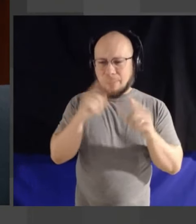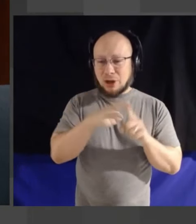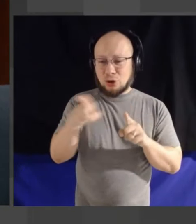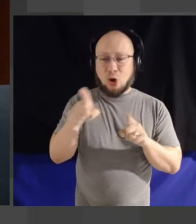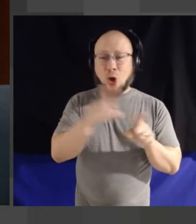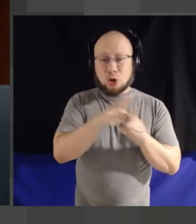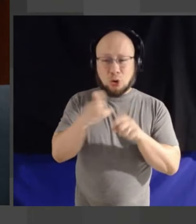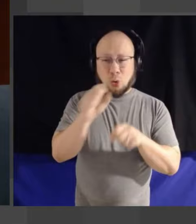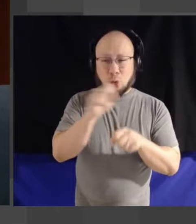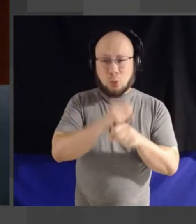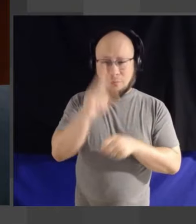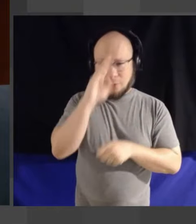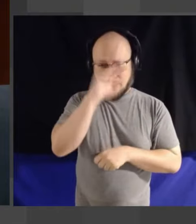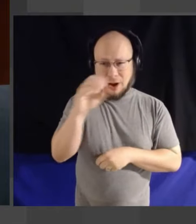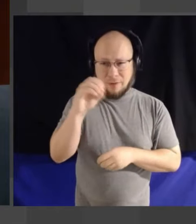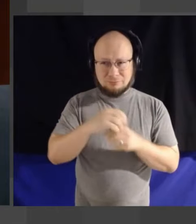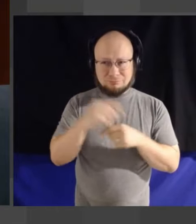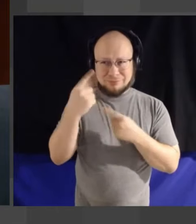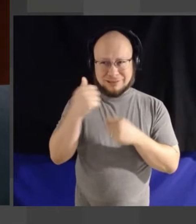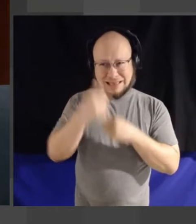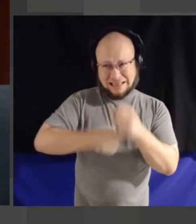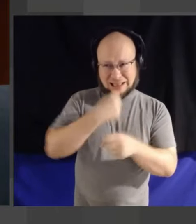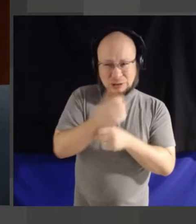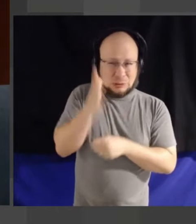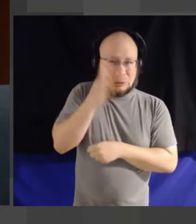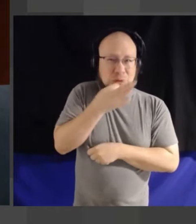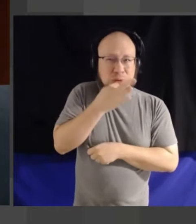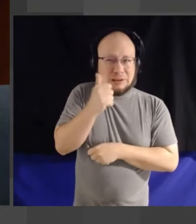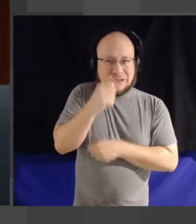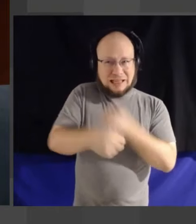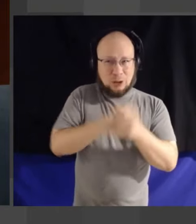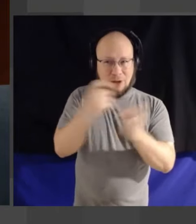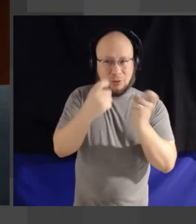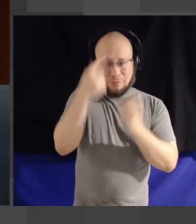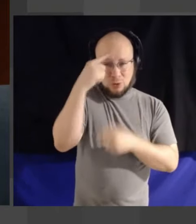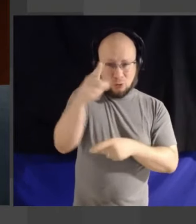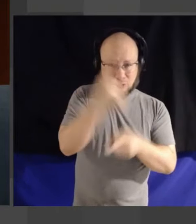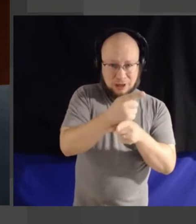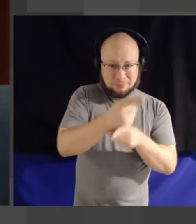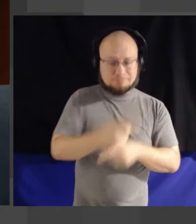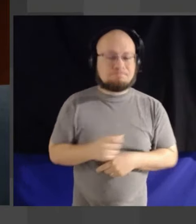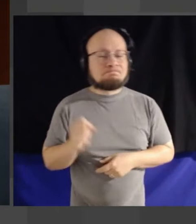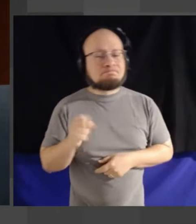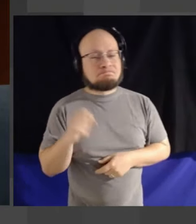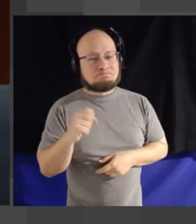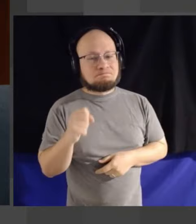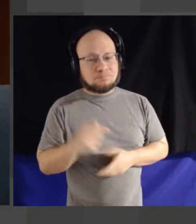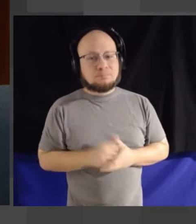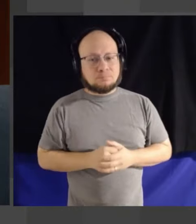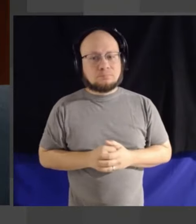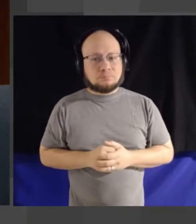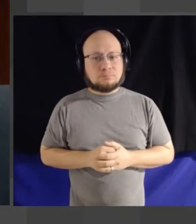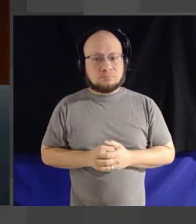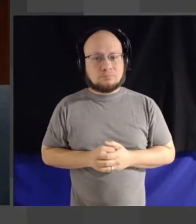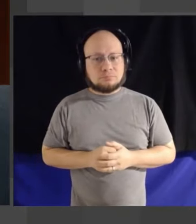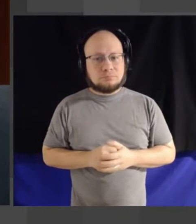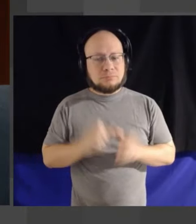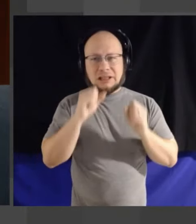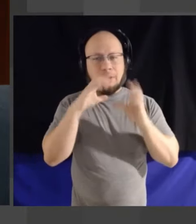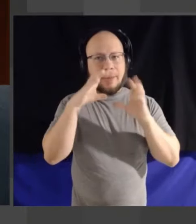OF AMAZING THINGS BECAUSE YOU'RE ABOUT TO HIT YOUR 10 YEAR ANNIVERSARY IN TWO OR THREE MONTHS. YES.